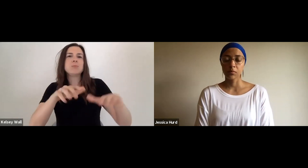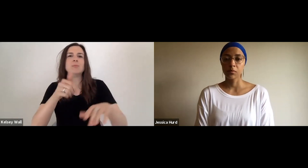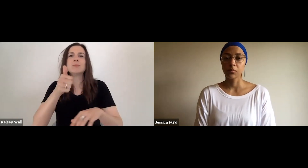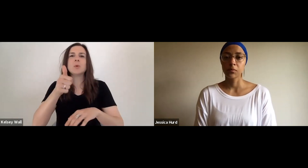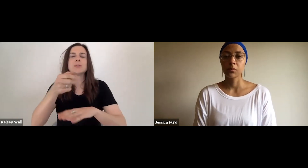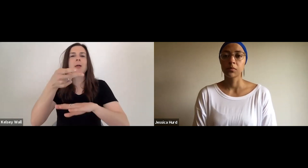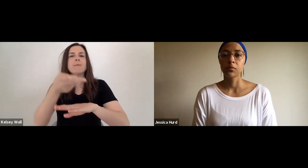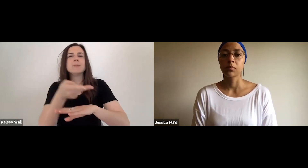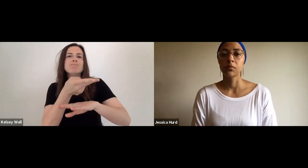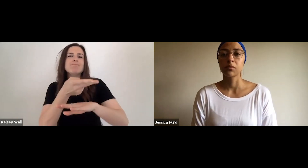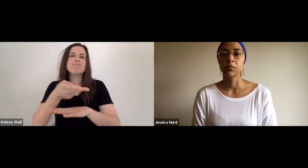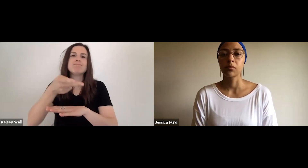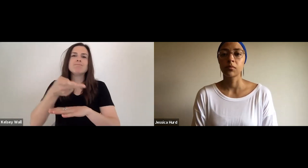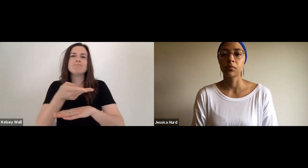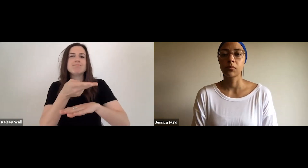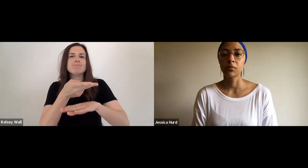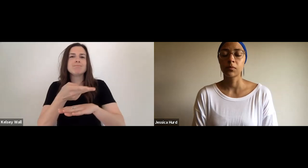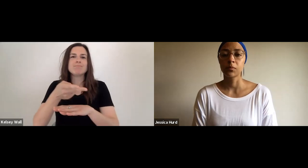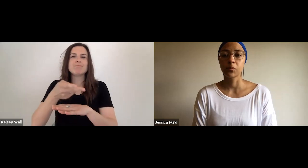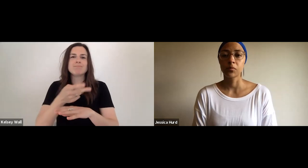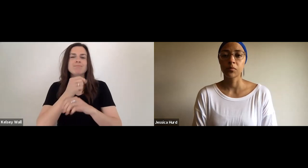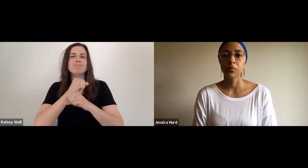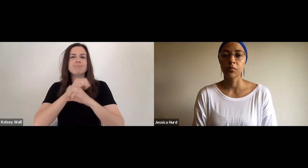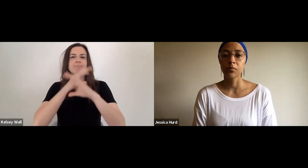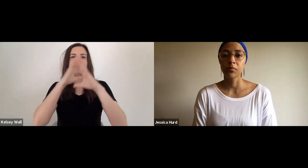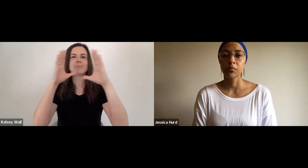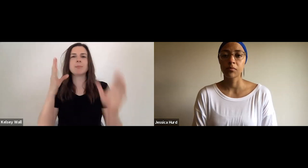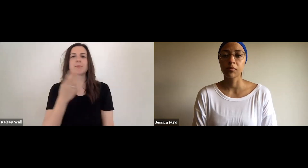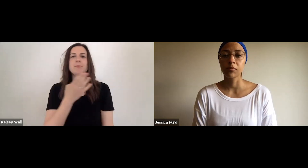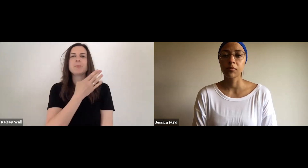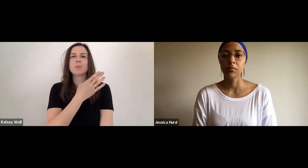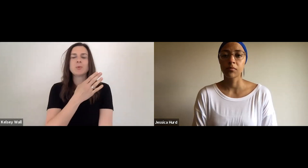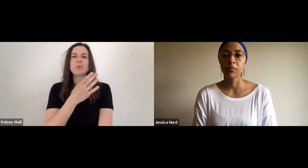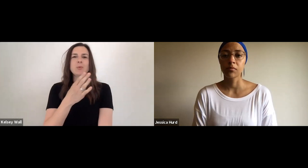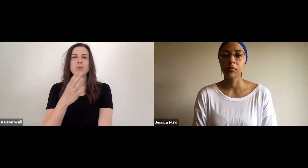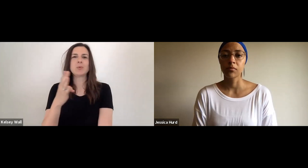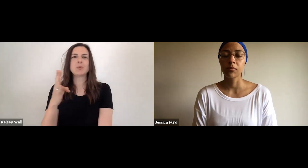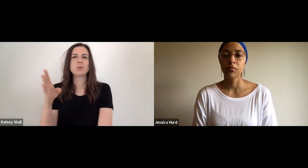Maybe you see water, the ocean, and you're floating on that ocean.